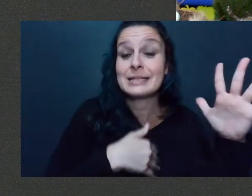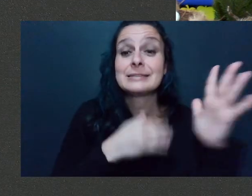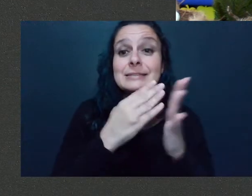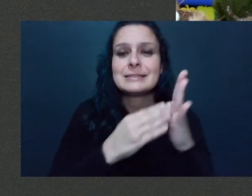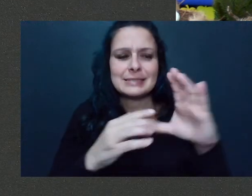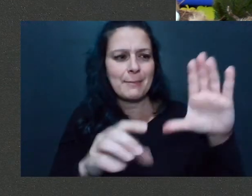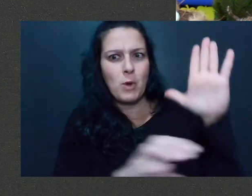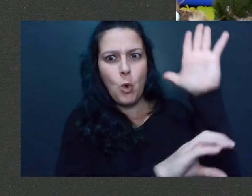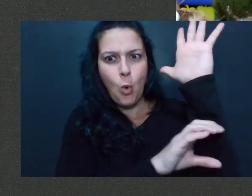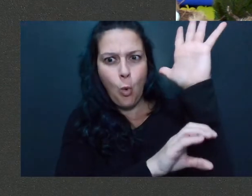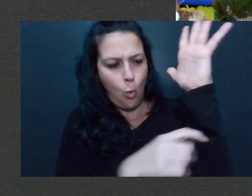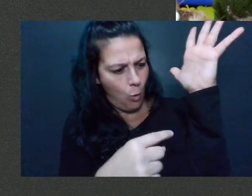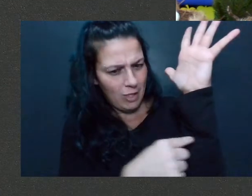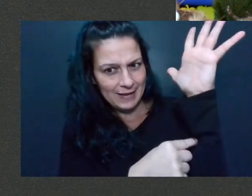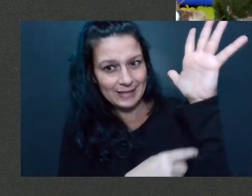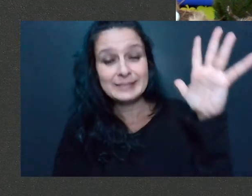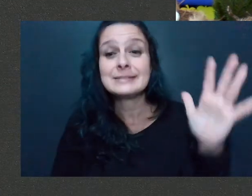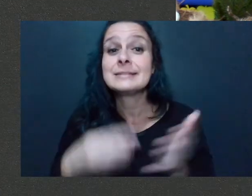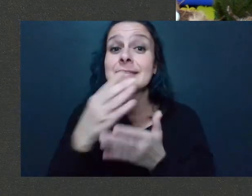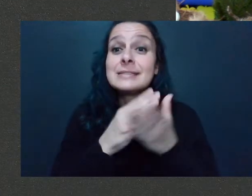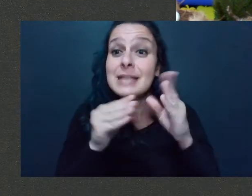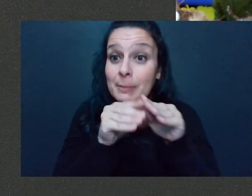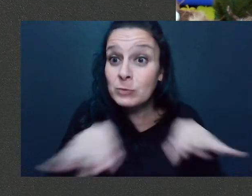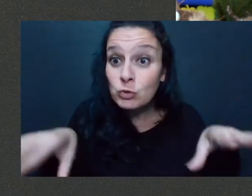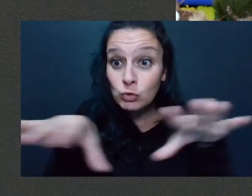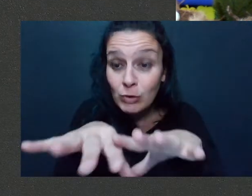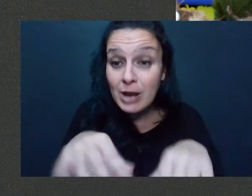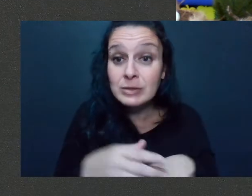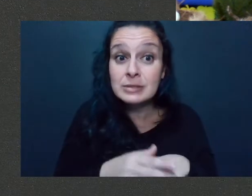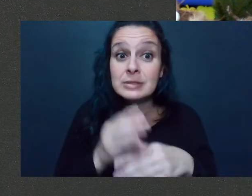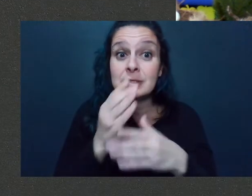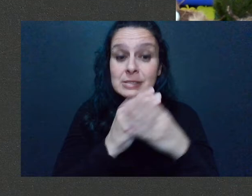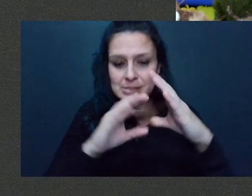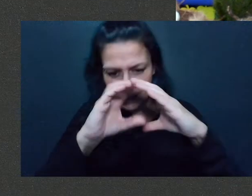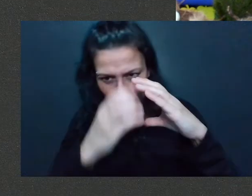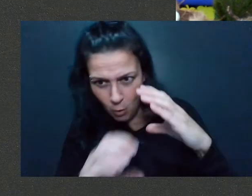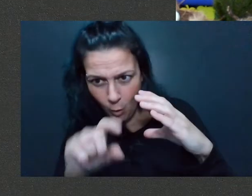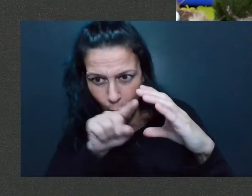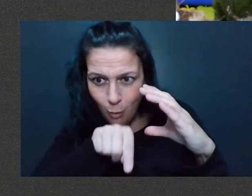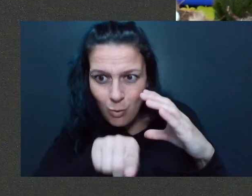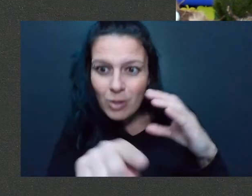Some are in holes in trees, some are on the ground. Some are in holes in the ground.